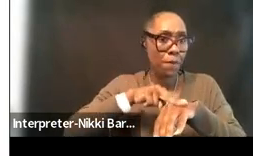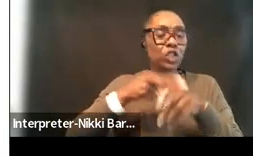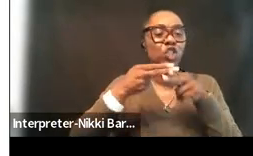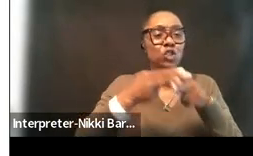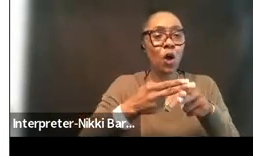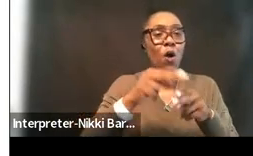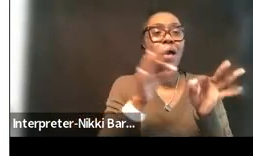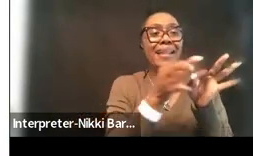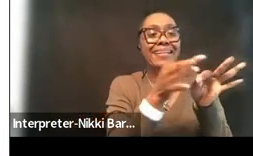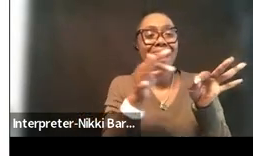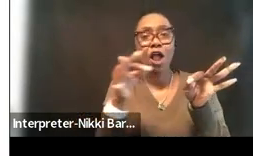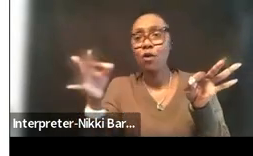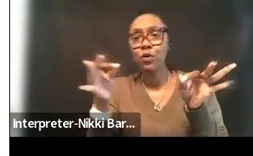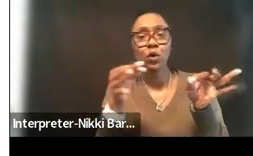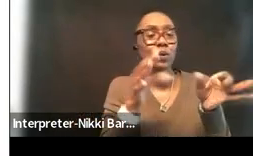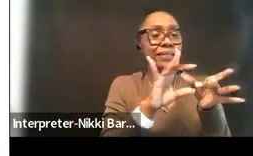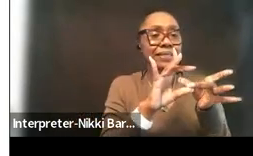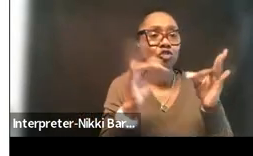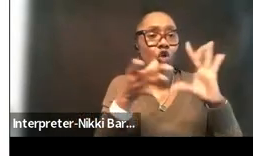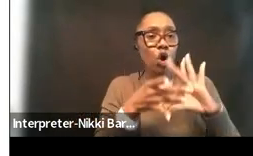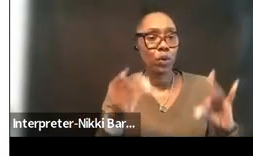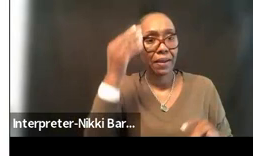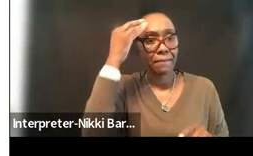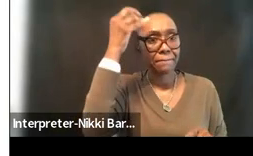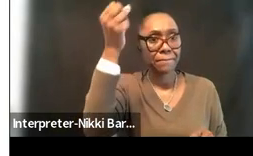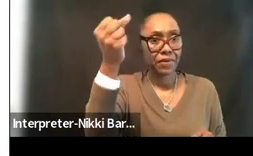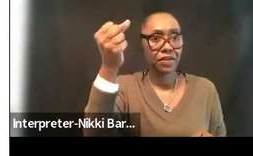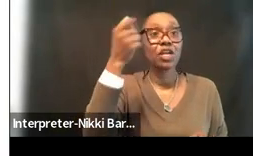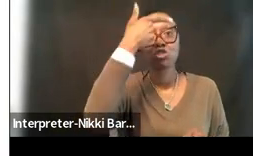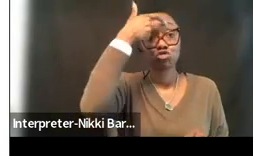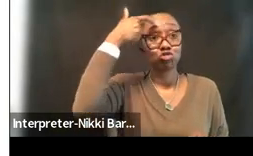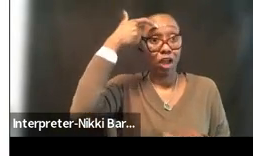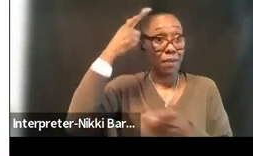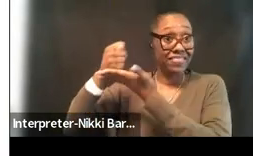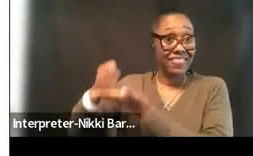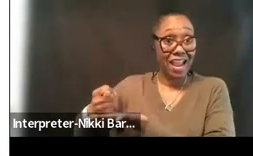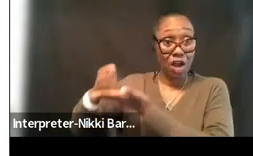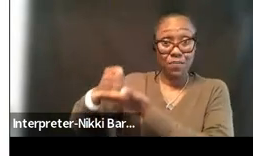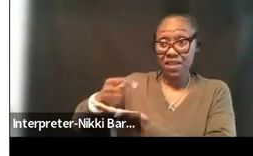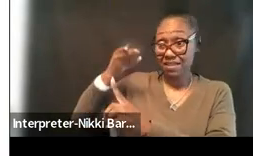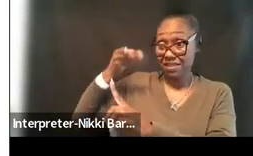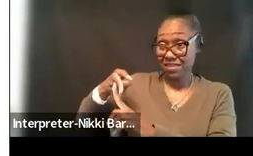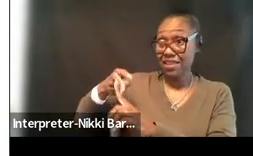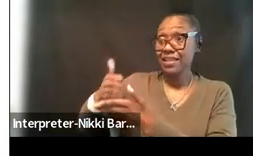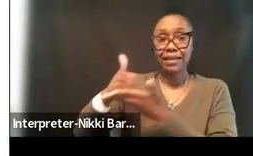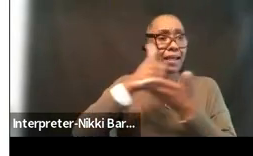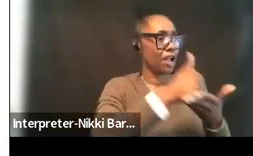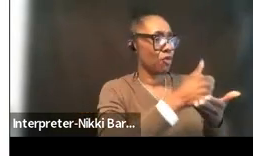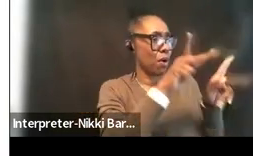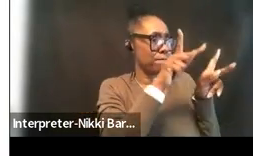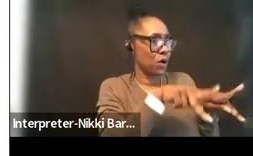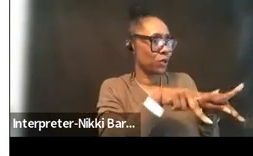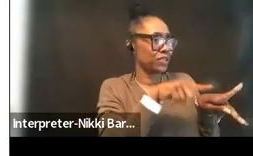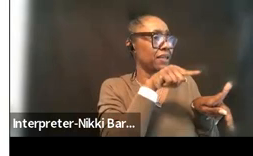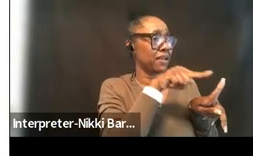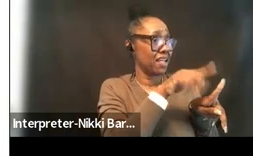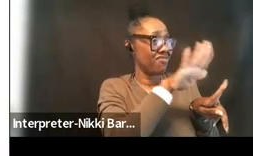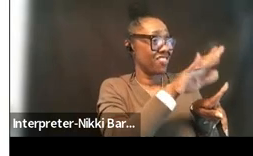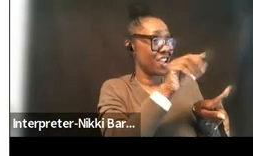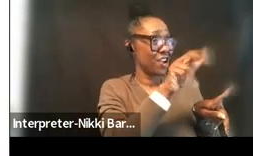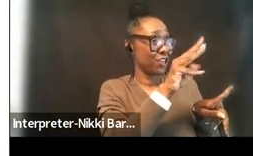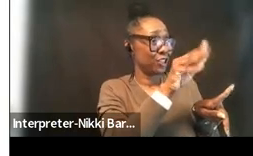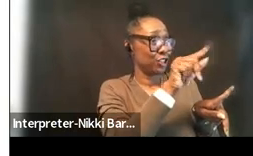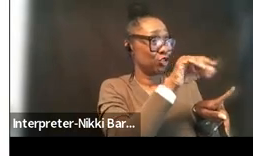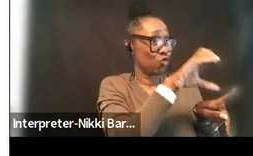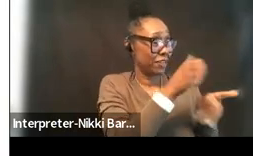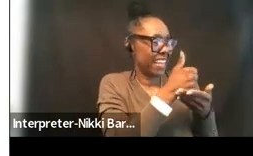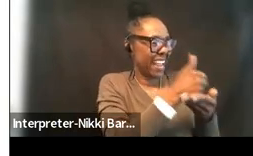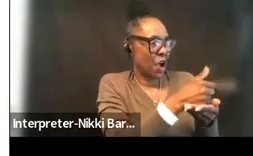And that's what trauma therapy is for at the root of it is to assist someone in being able to take this traumatic memory and a simulate it into narrative memory.